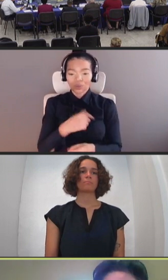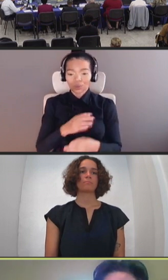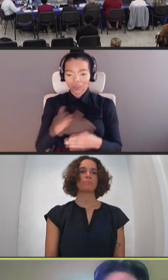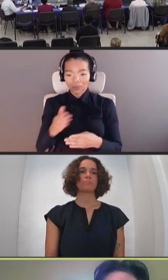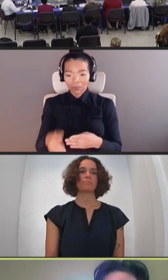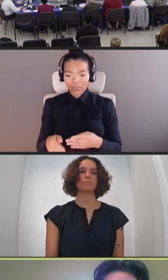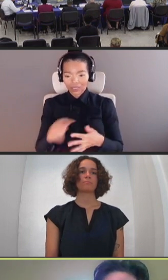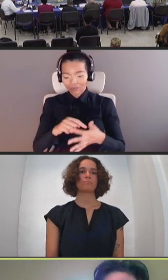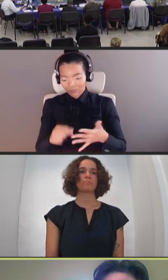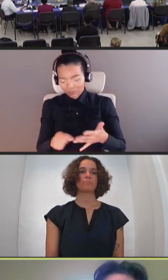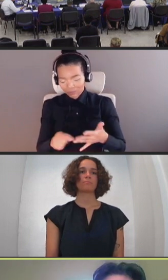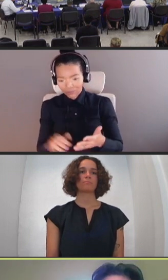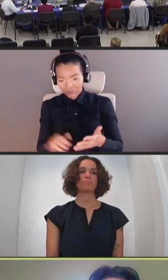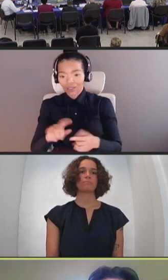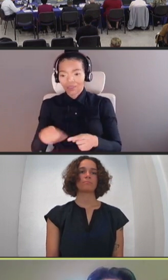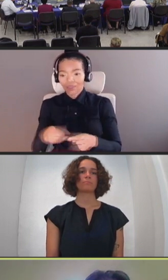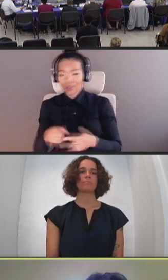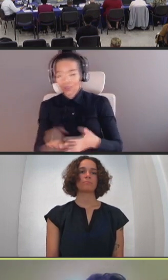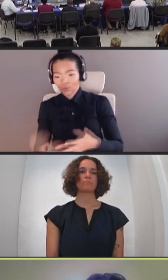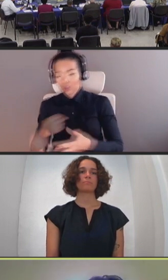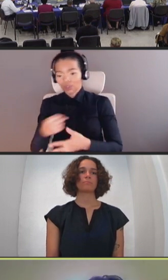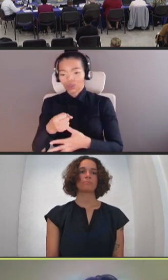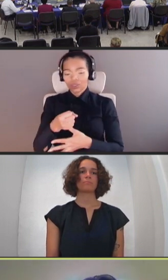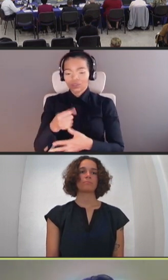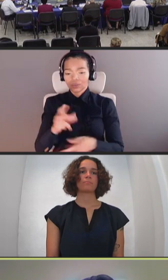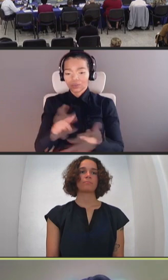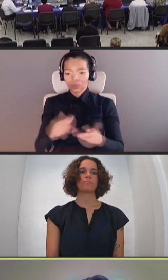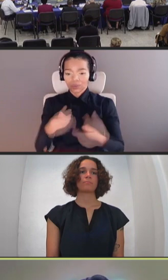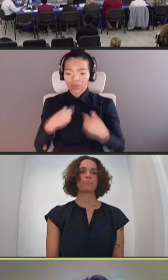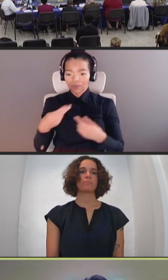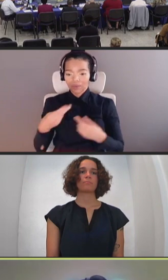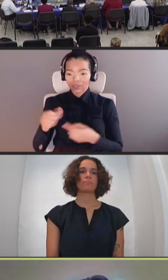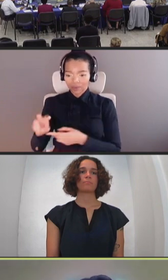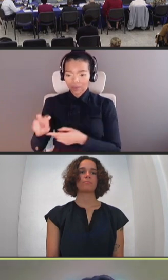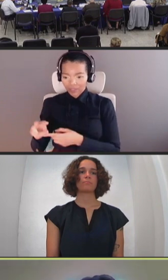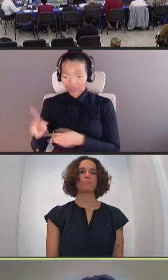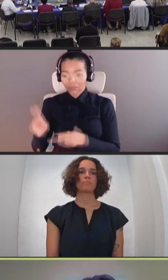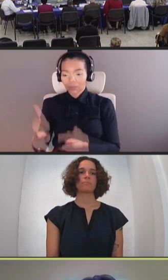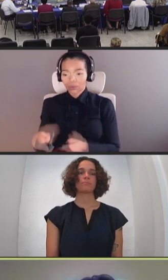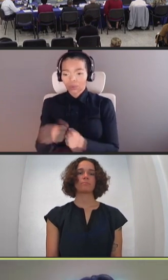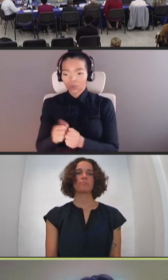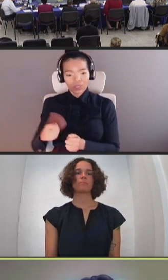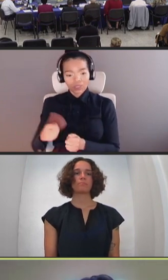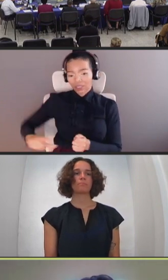And then we prioritize people who have HIV, any person with any type of liver disease,